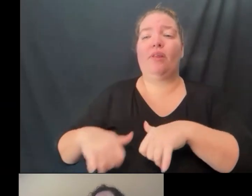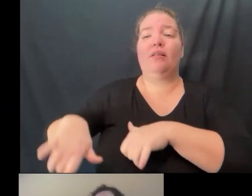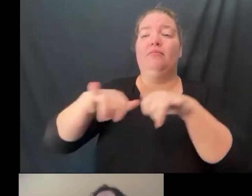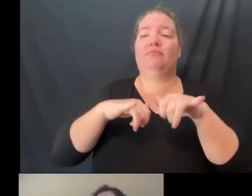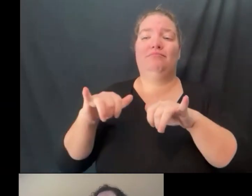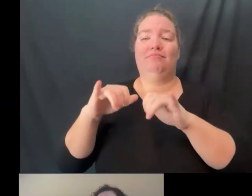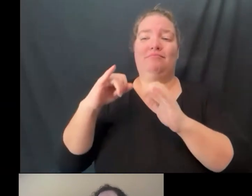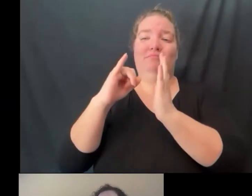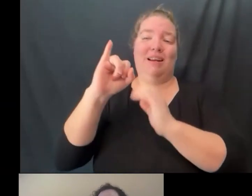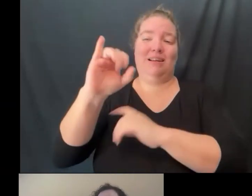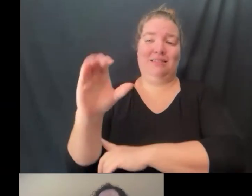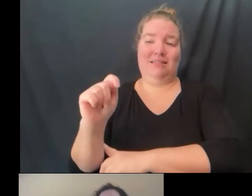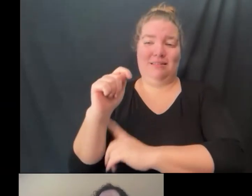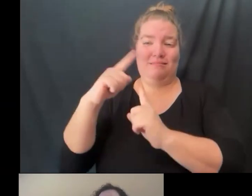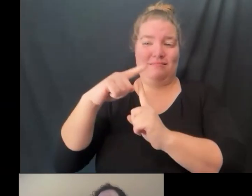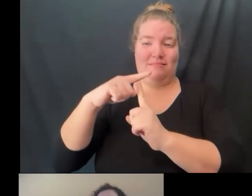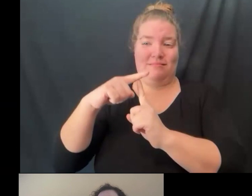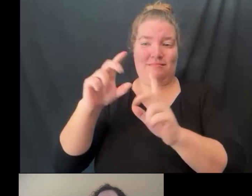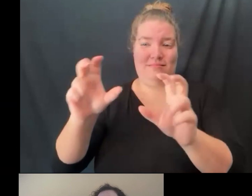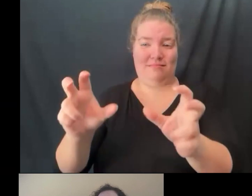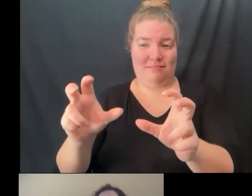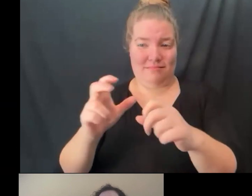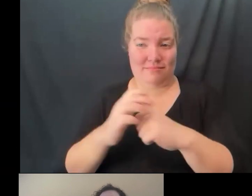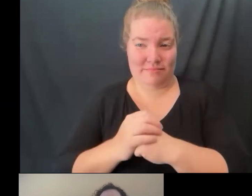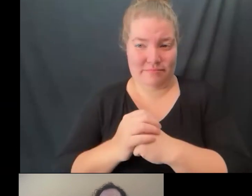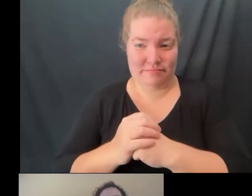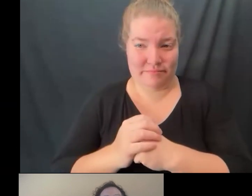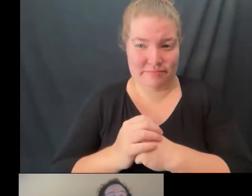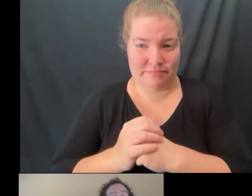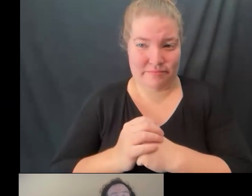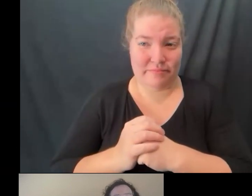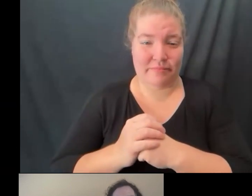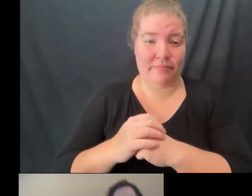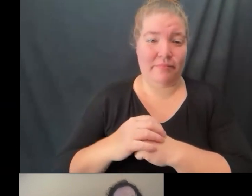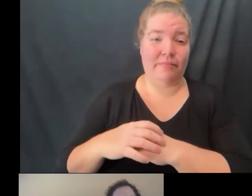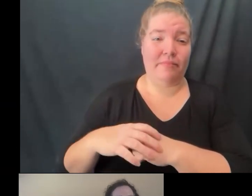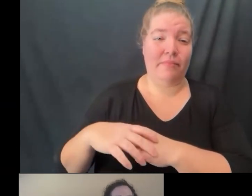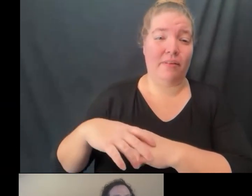And that's very equivalent to EN 301 549. So I'm going to demystify that shortly.